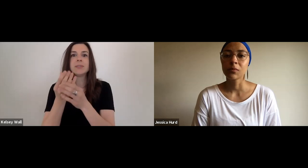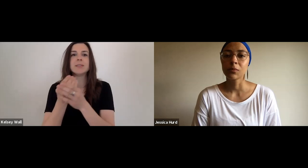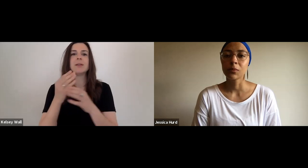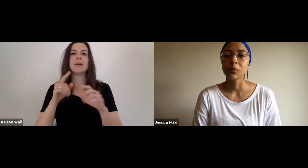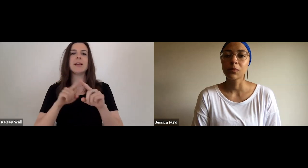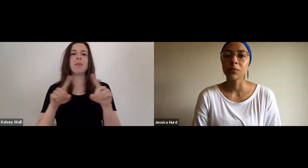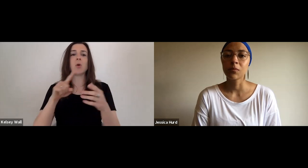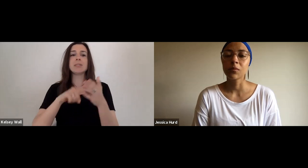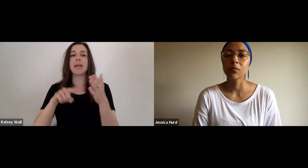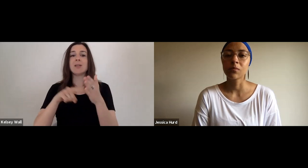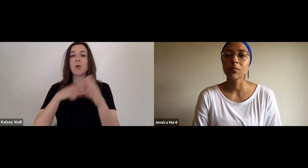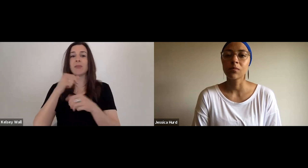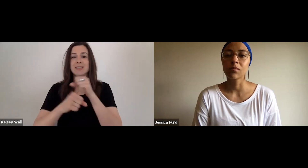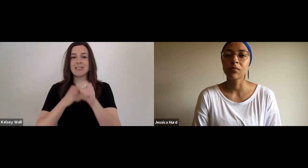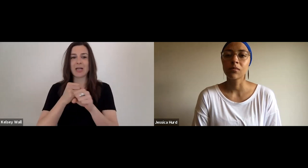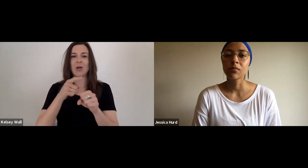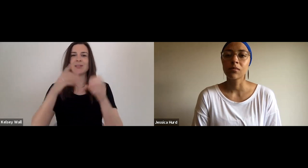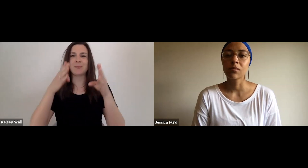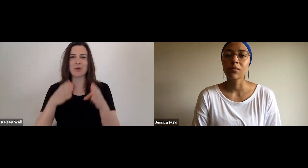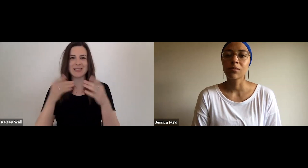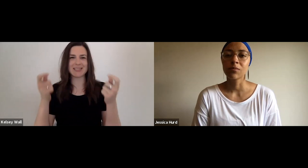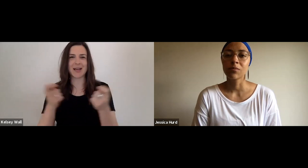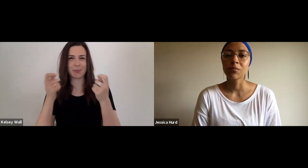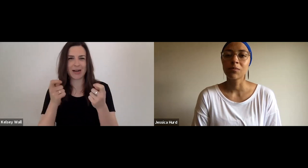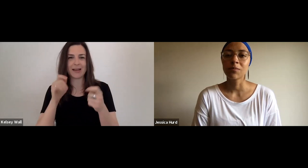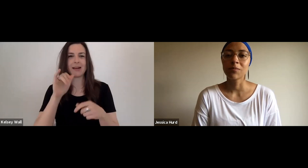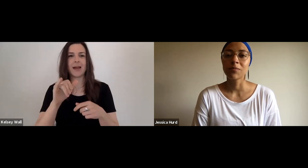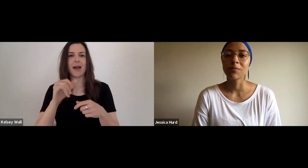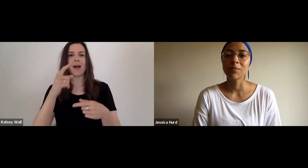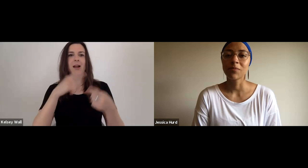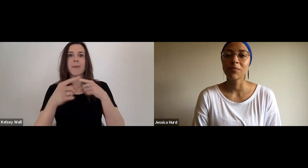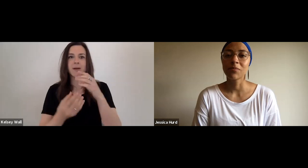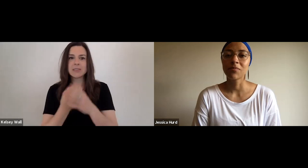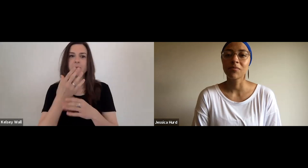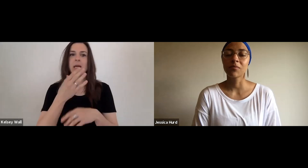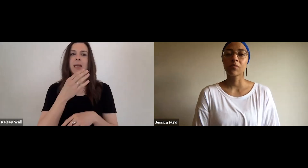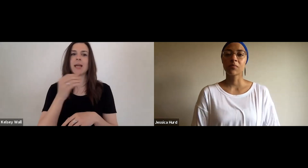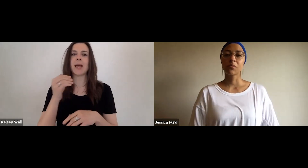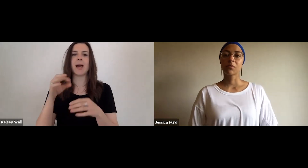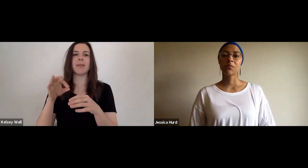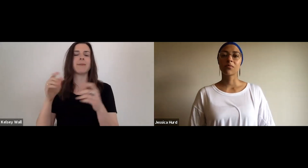and the lilac blossoms that come out during that time. Obviously, because of COVID-19, it was cancelled,